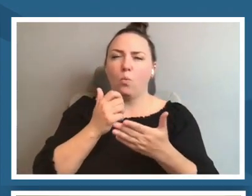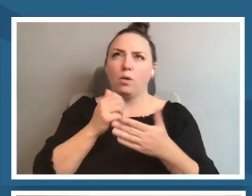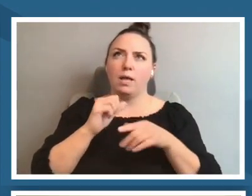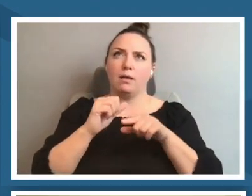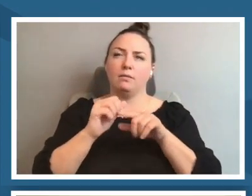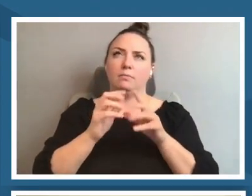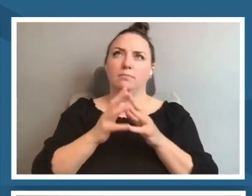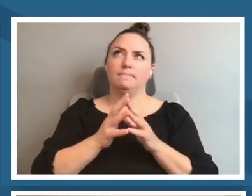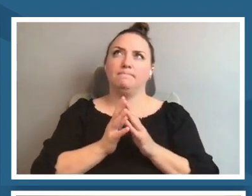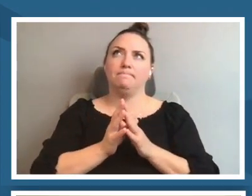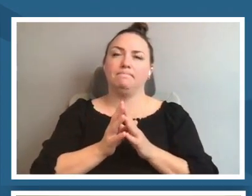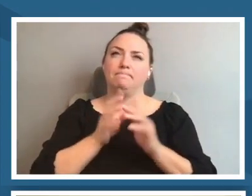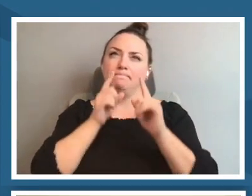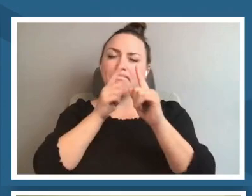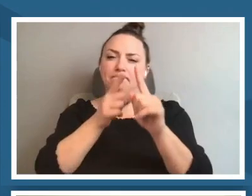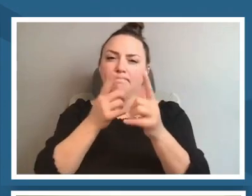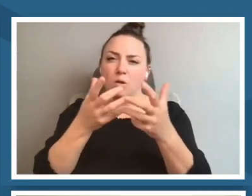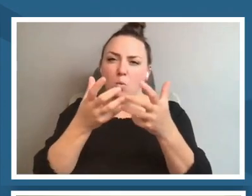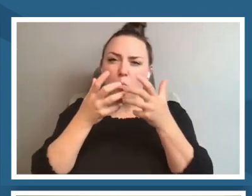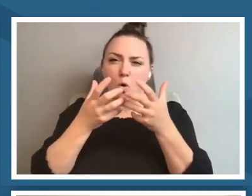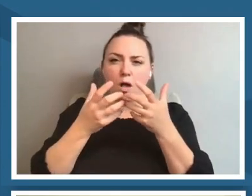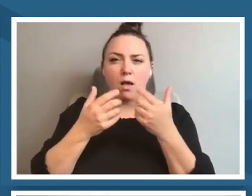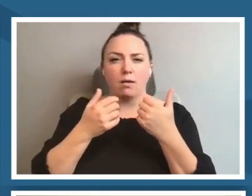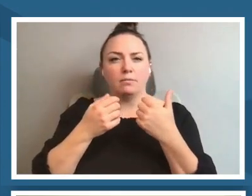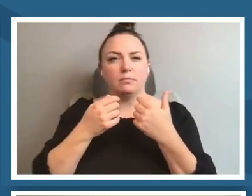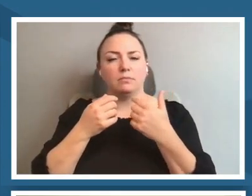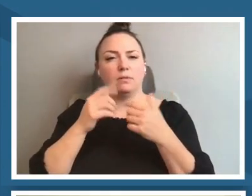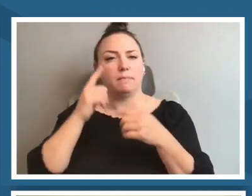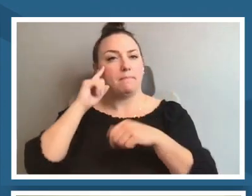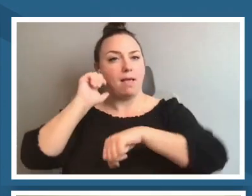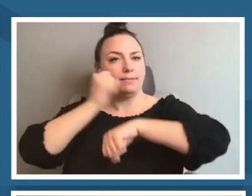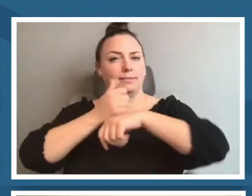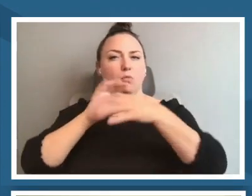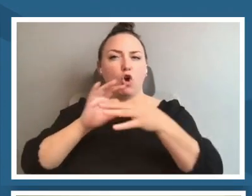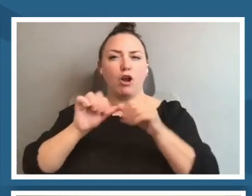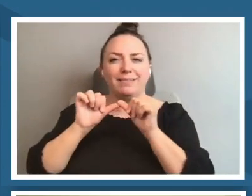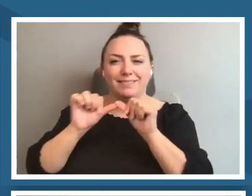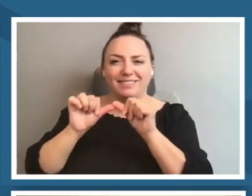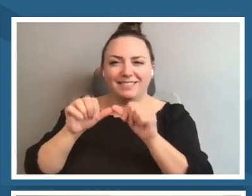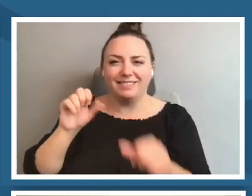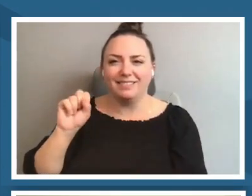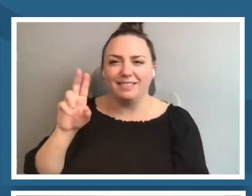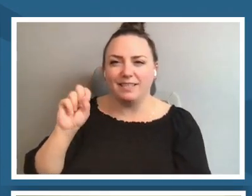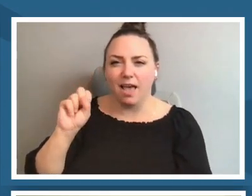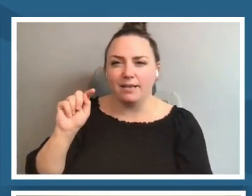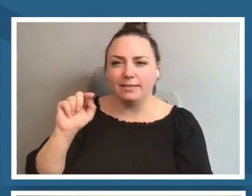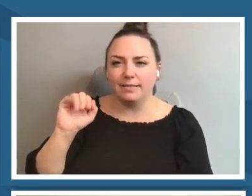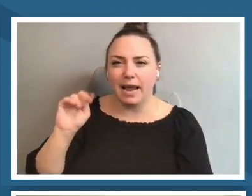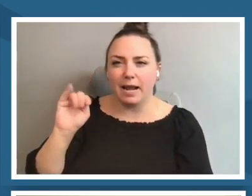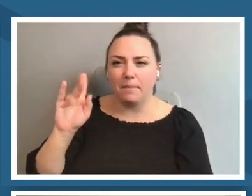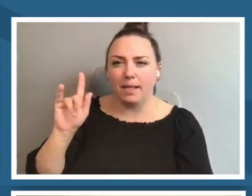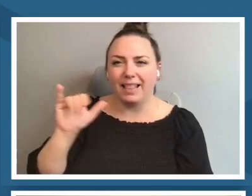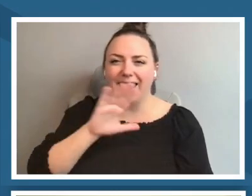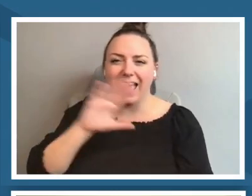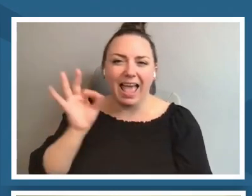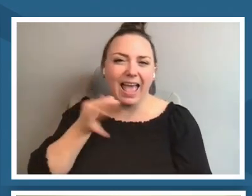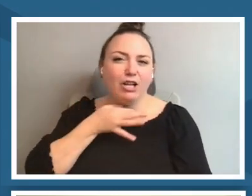developing a sustainability mindset in this case and uh in an acquiring mindset and so it